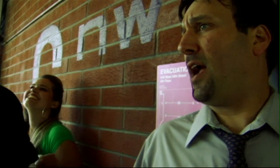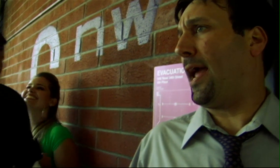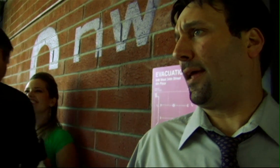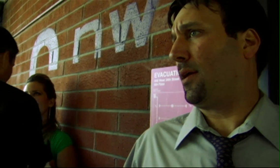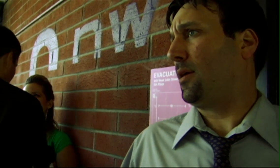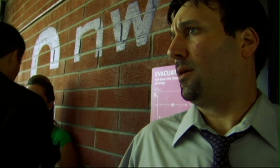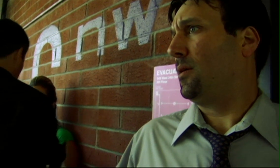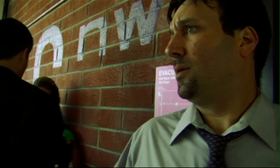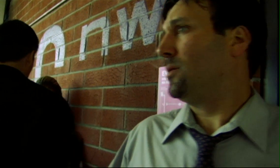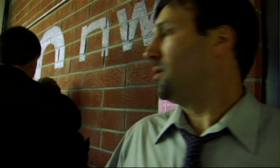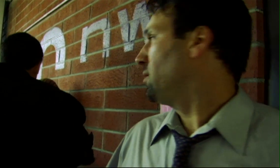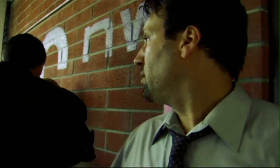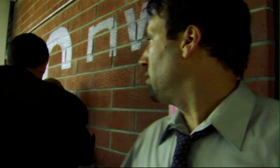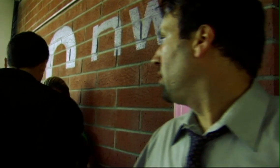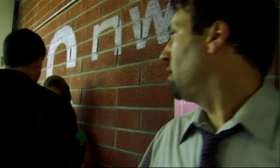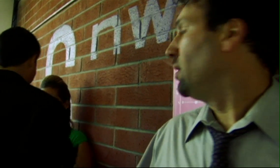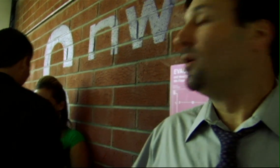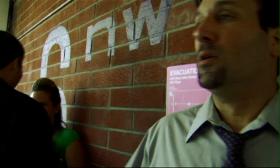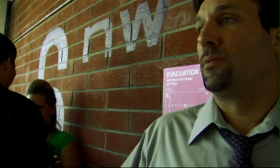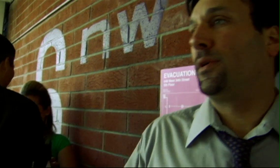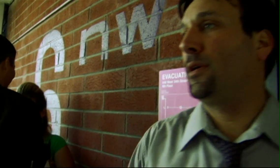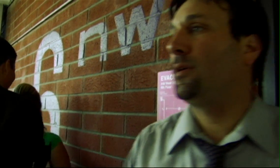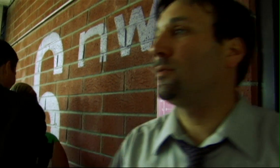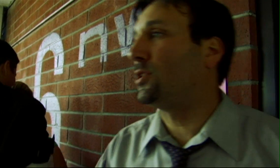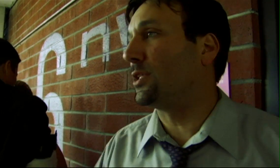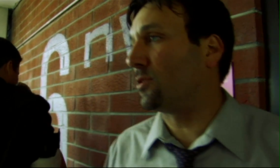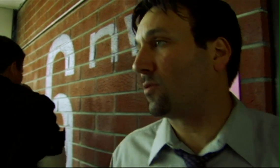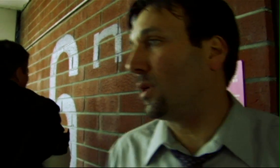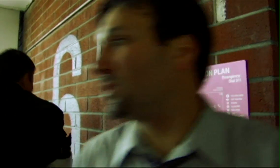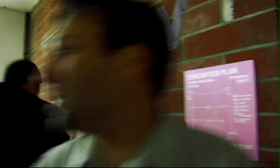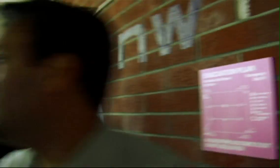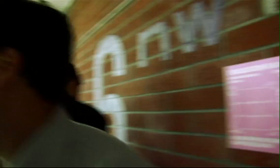Frank! Ay, gordita! Aw, Jesus Christ.